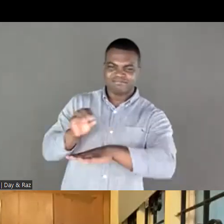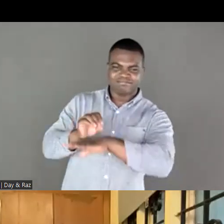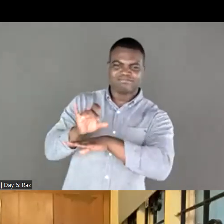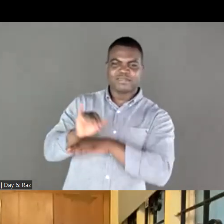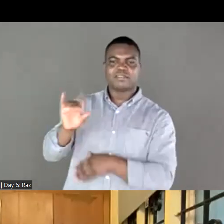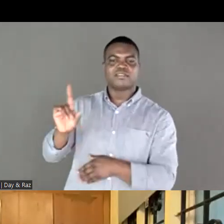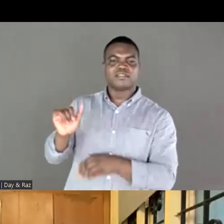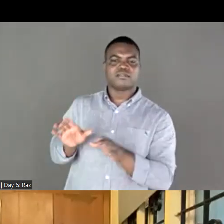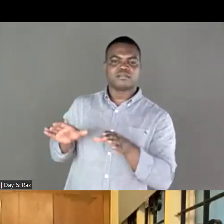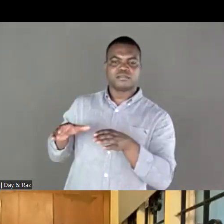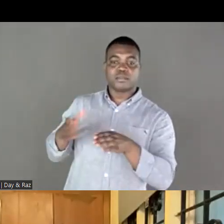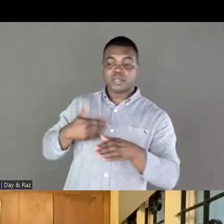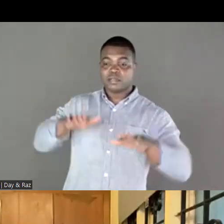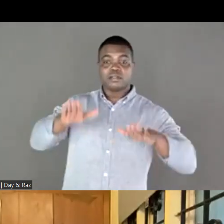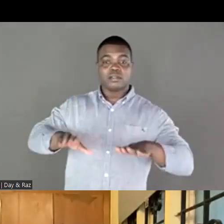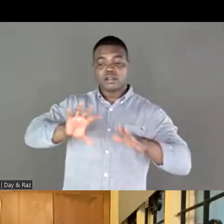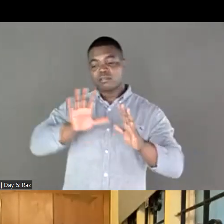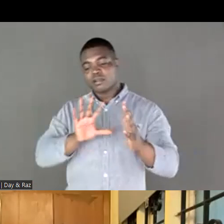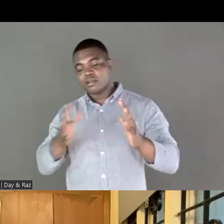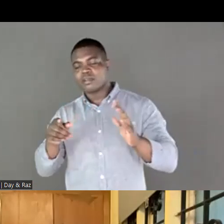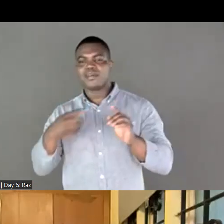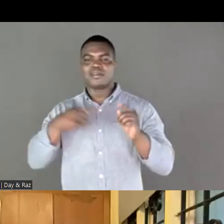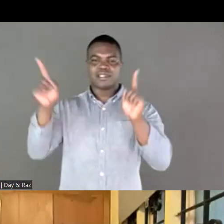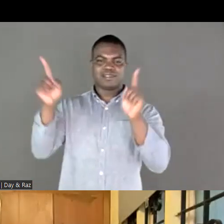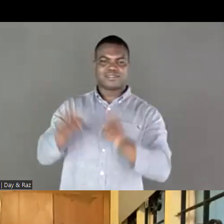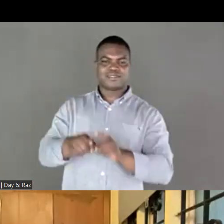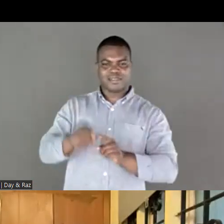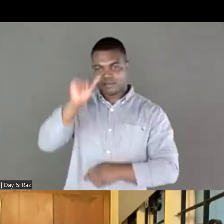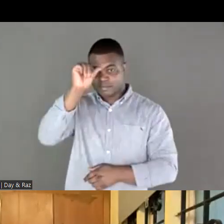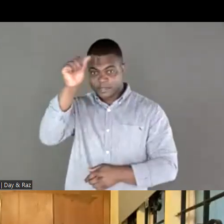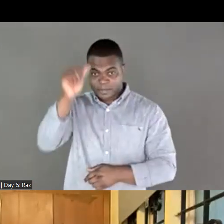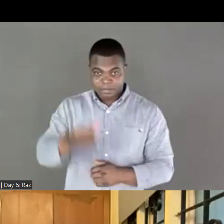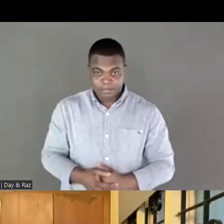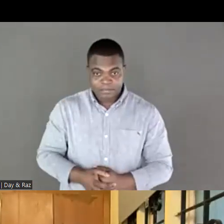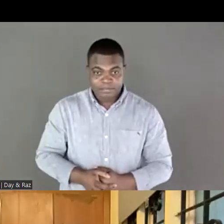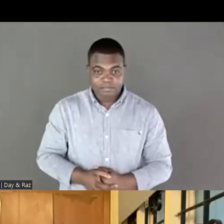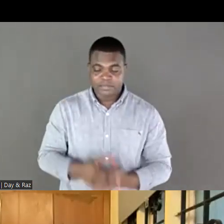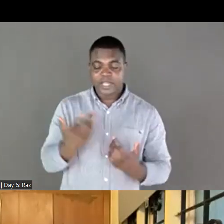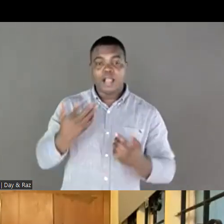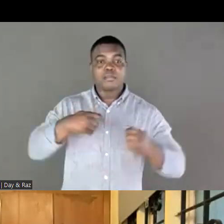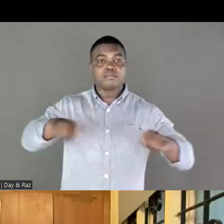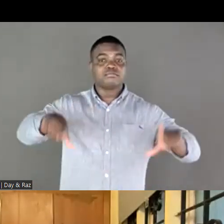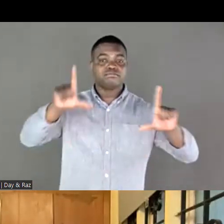speak to you all about how bridge article 11 or bridge module three, as we call it,